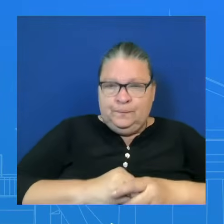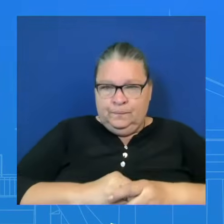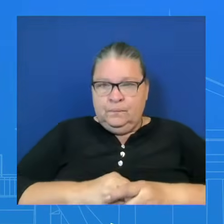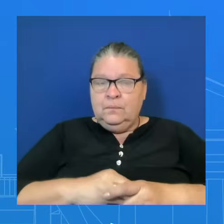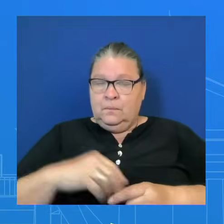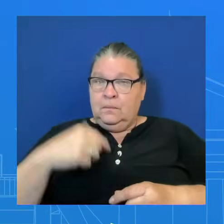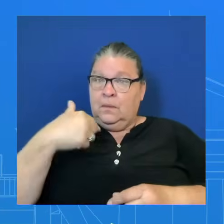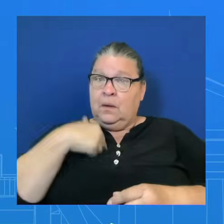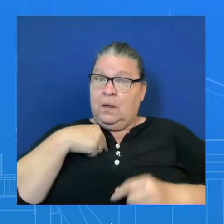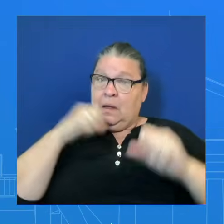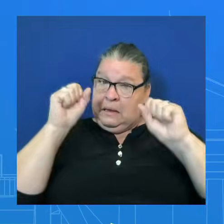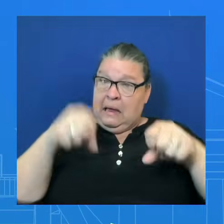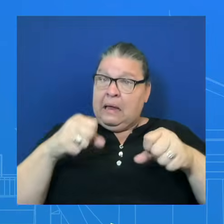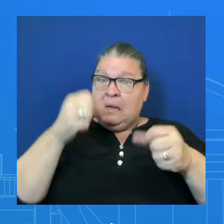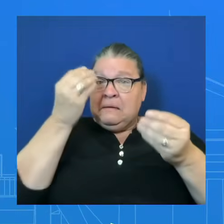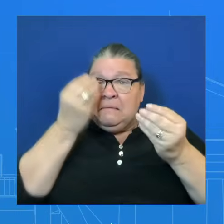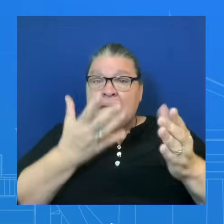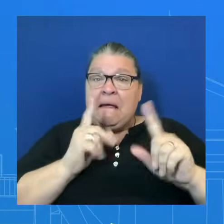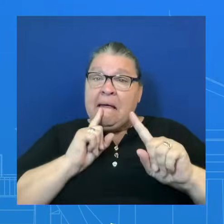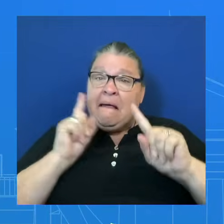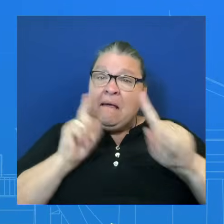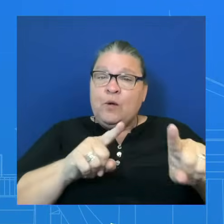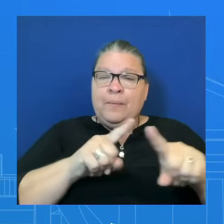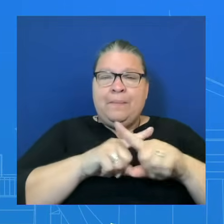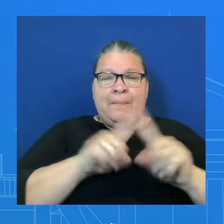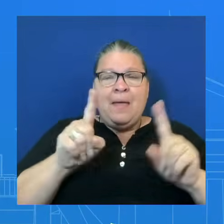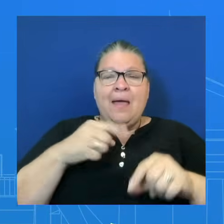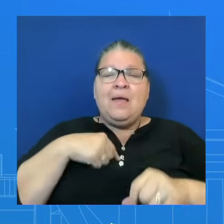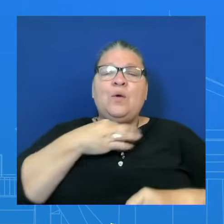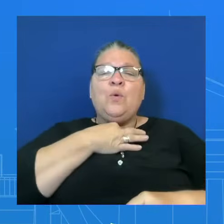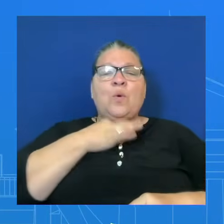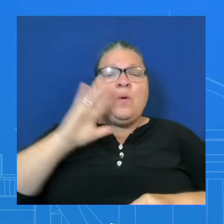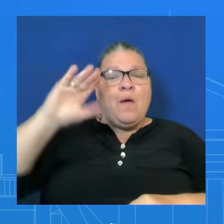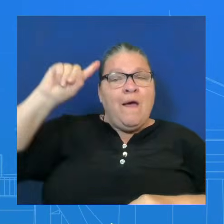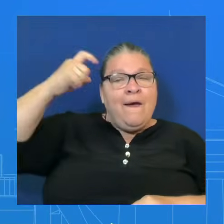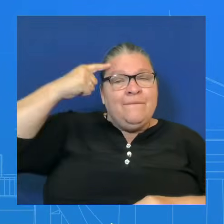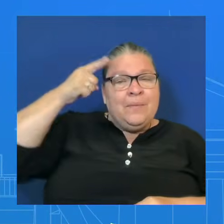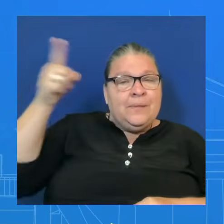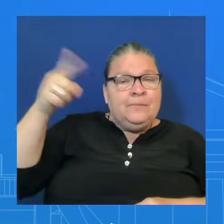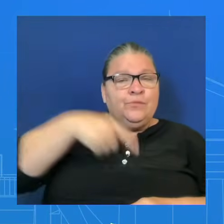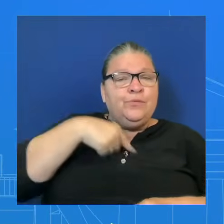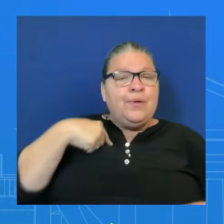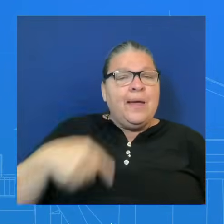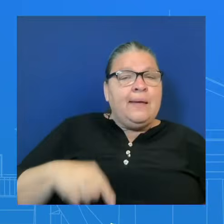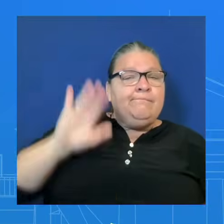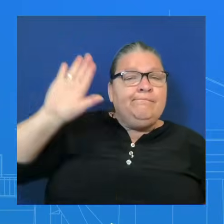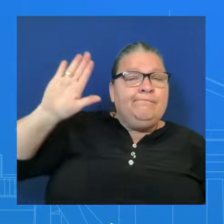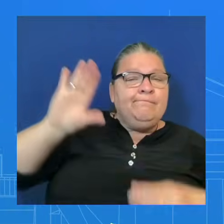That said, these are intercepts. Now, look, air and maritime intercepts happen all the time. Heck, we do it.